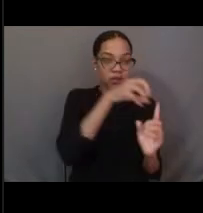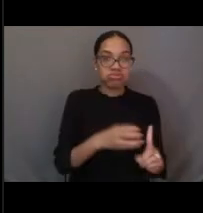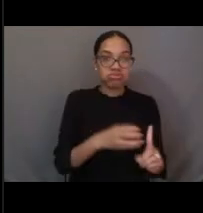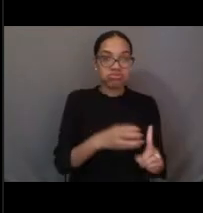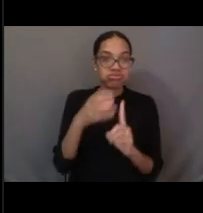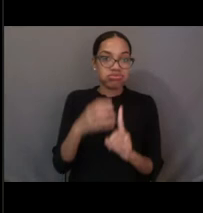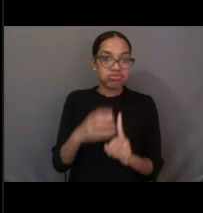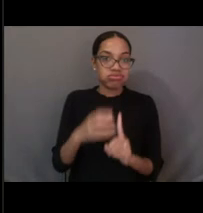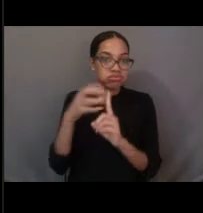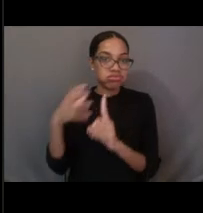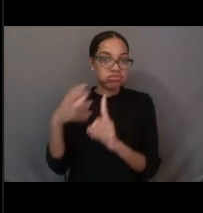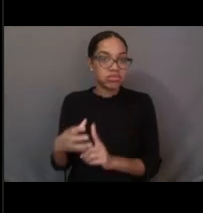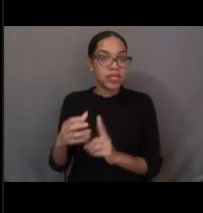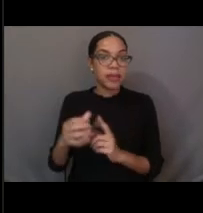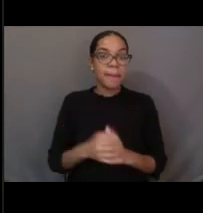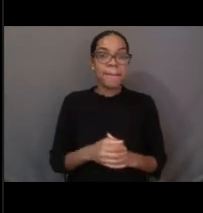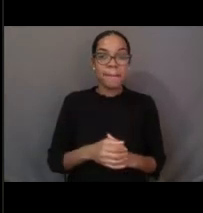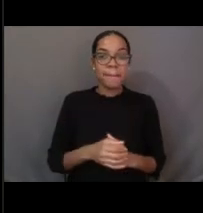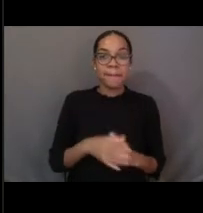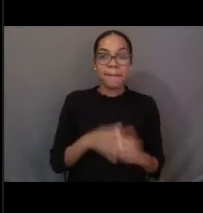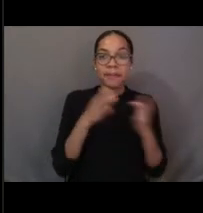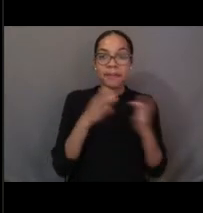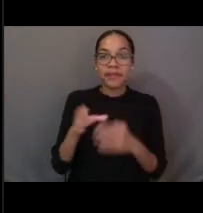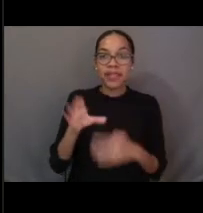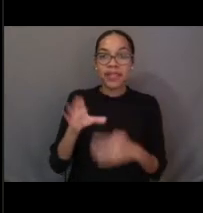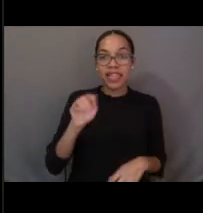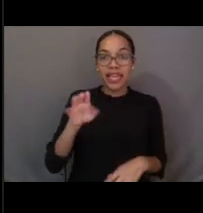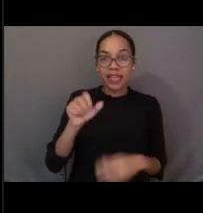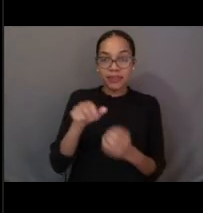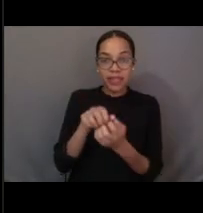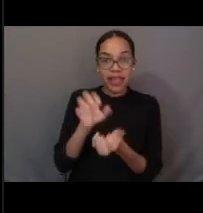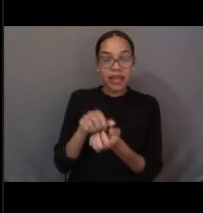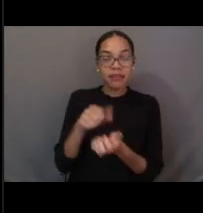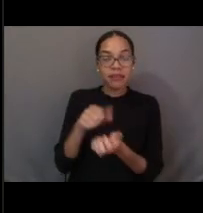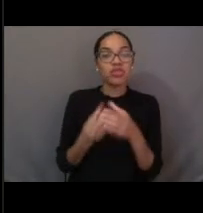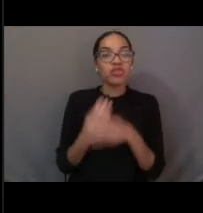Clams of course grow in the mud and sand. And then we have our oysters.